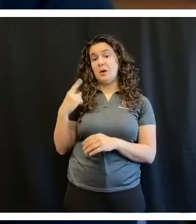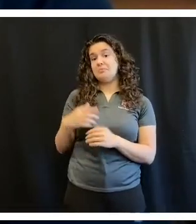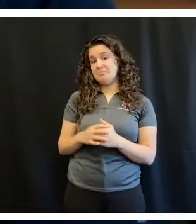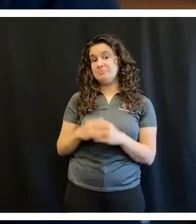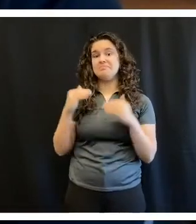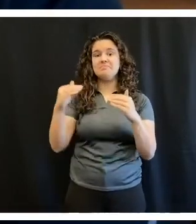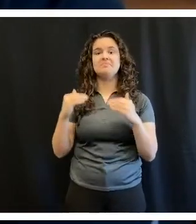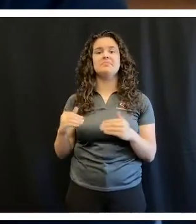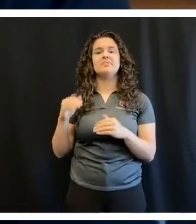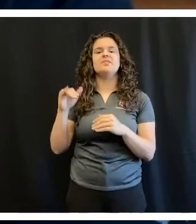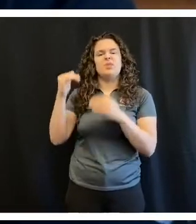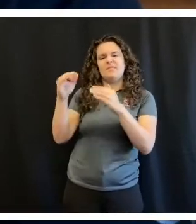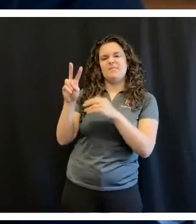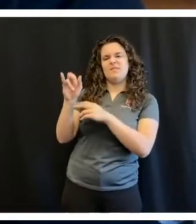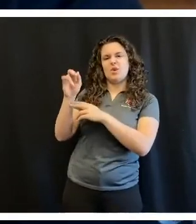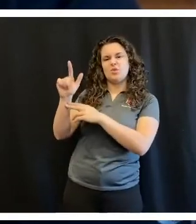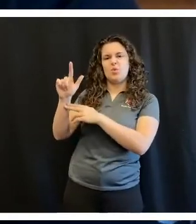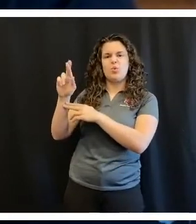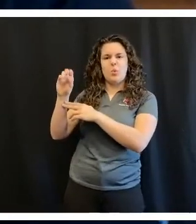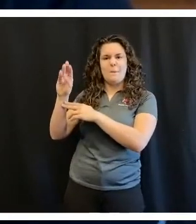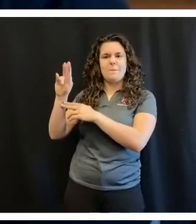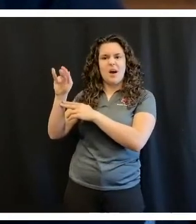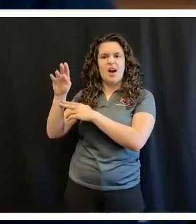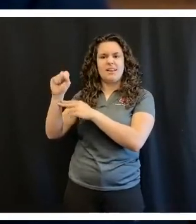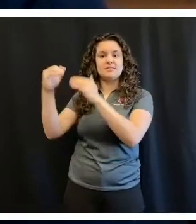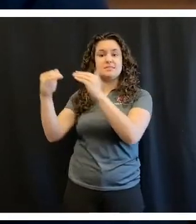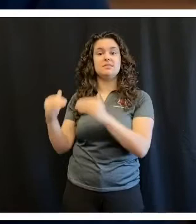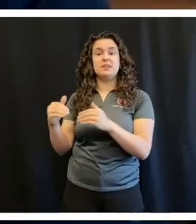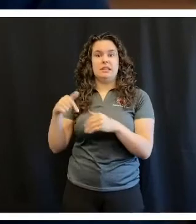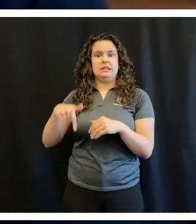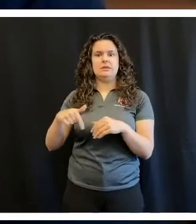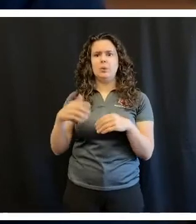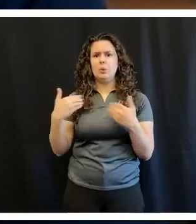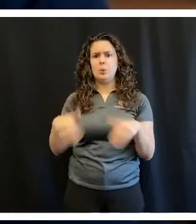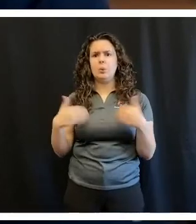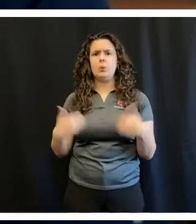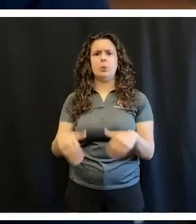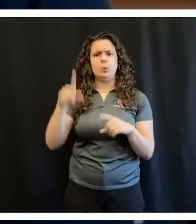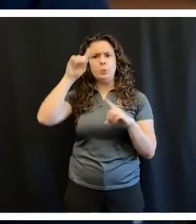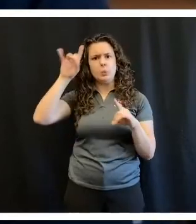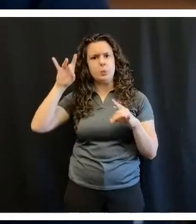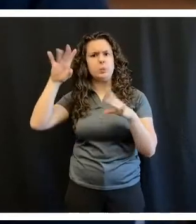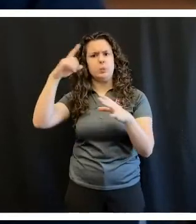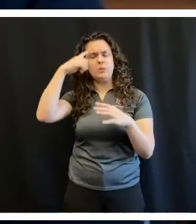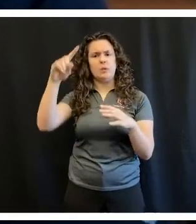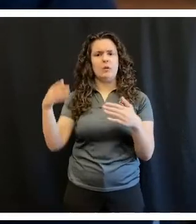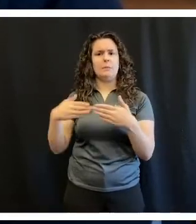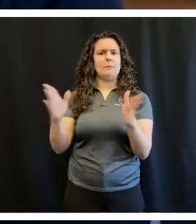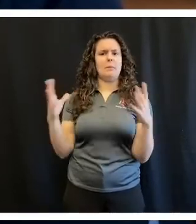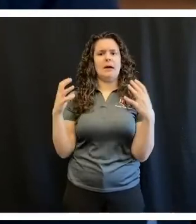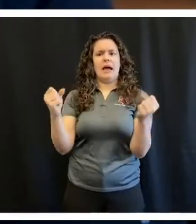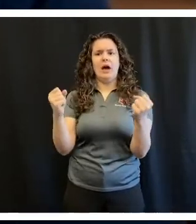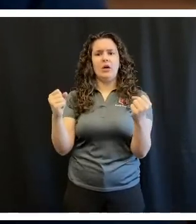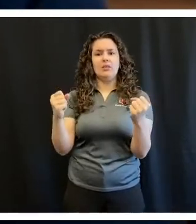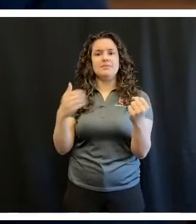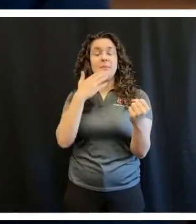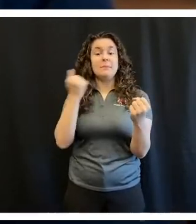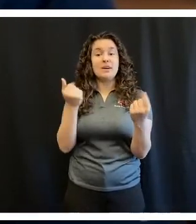Another one, in a time of a public health crisis, who better to work with than a public health organization.